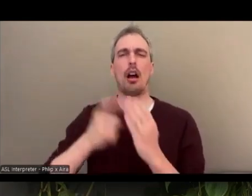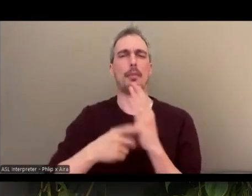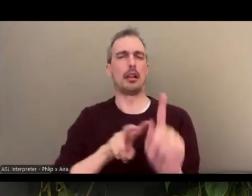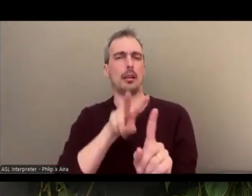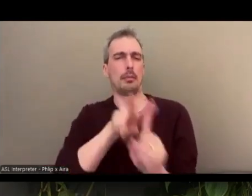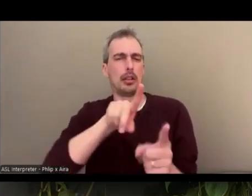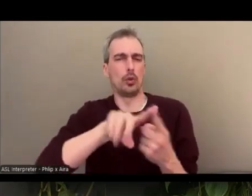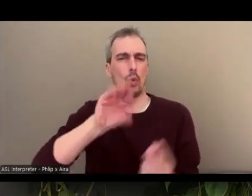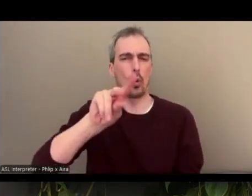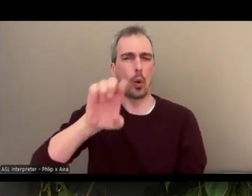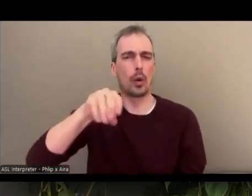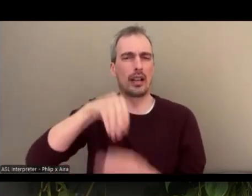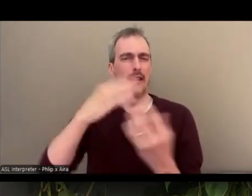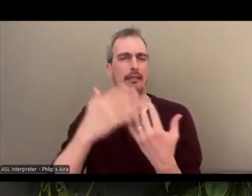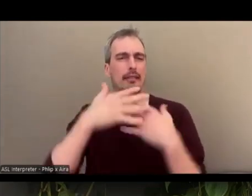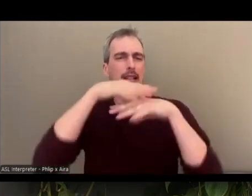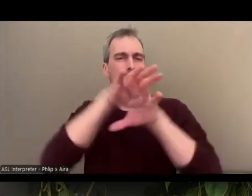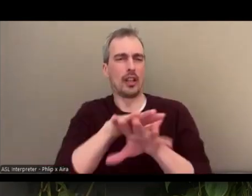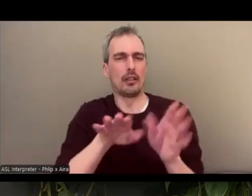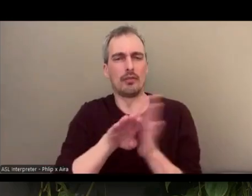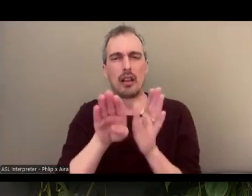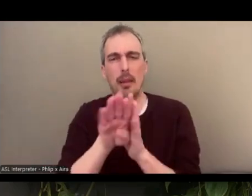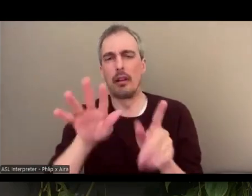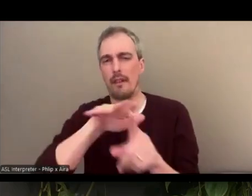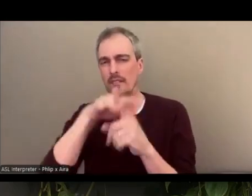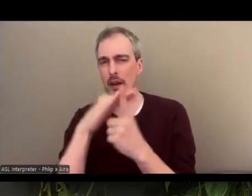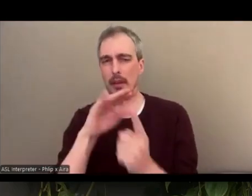environment, IDE, such as VSCode.